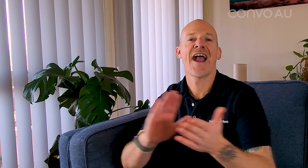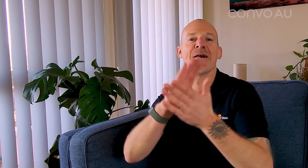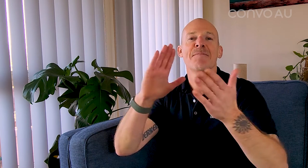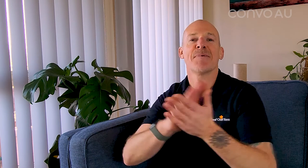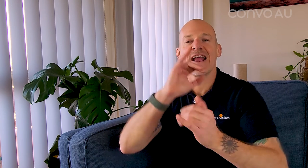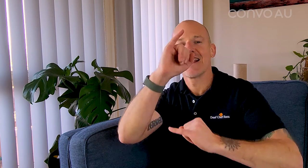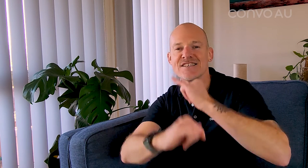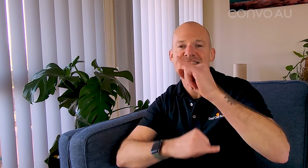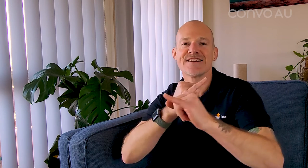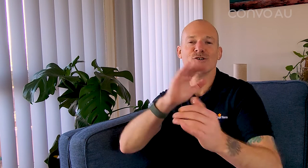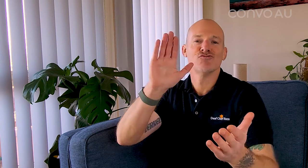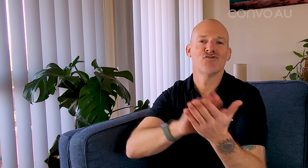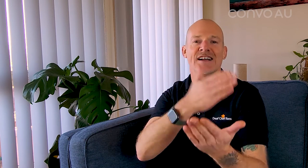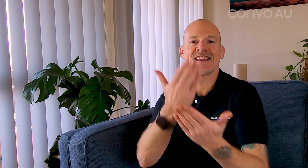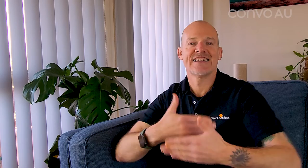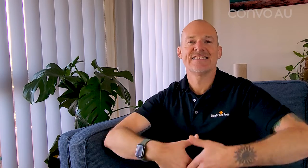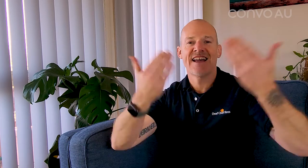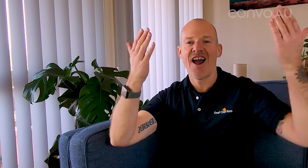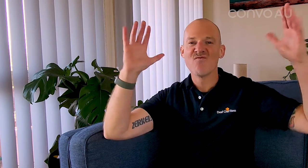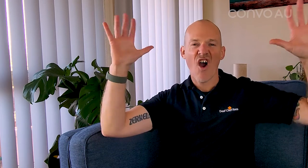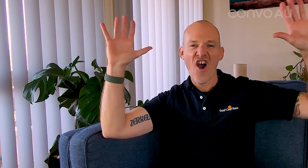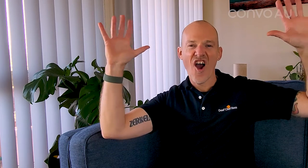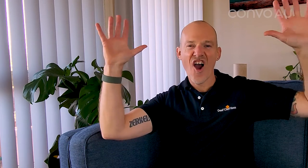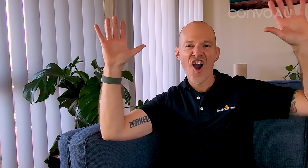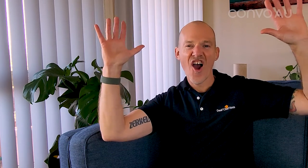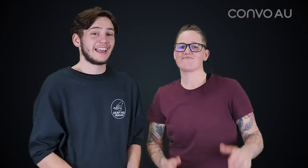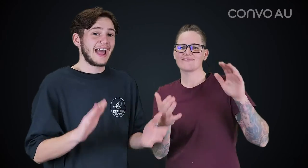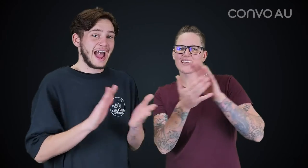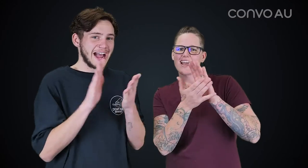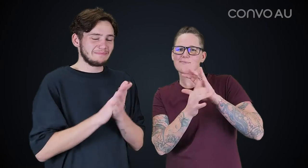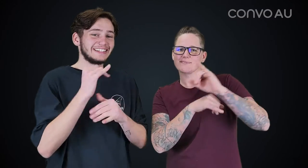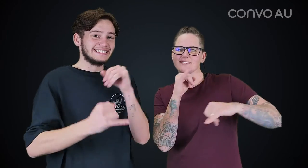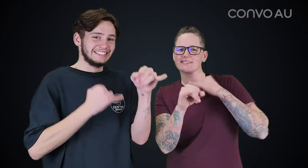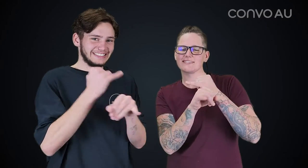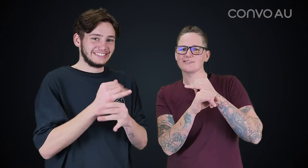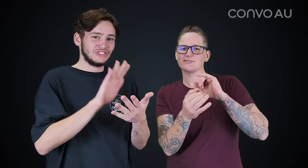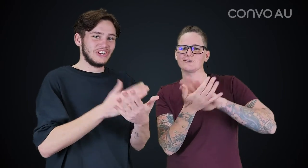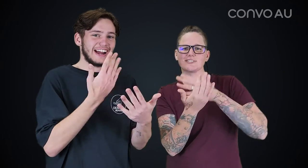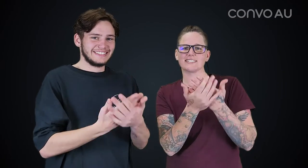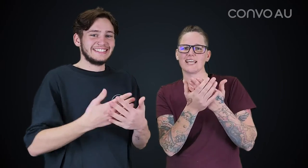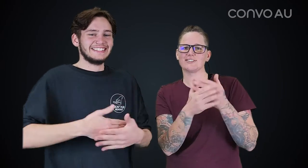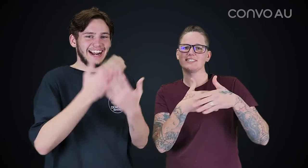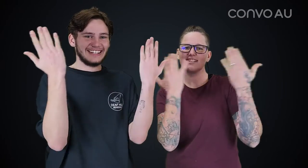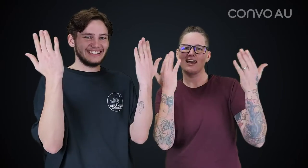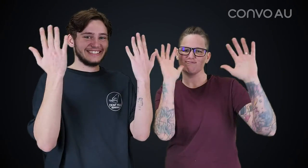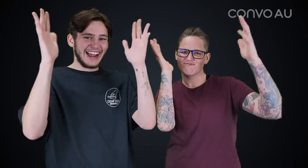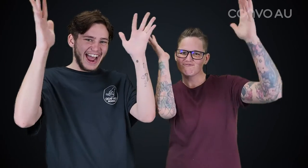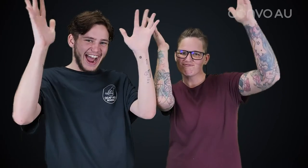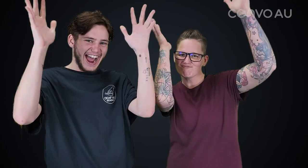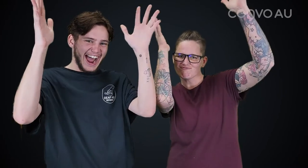Happy International Translation Day!